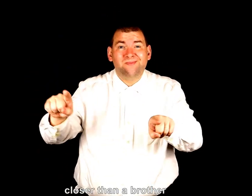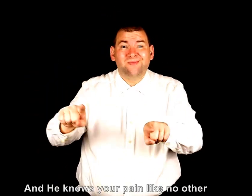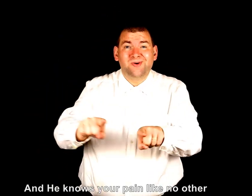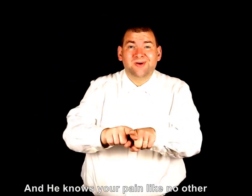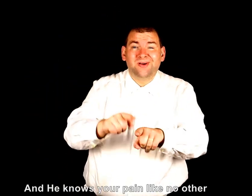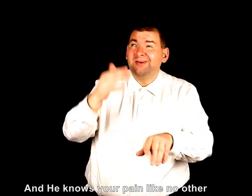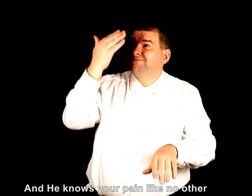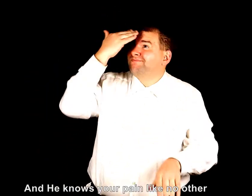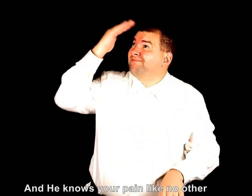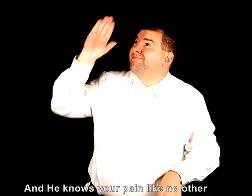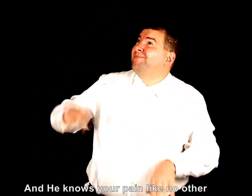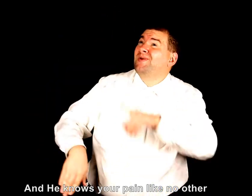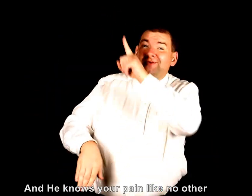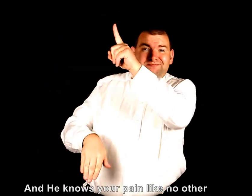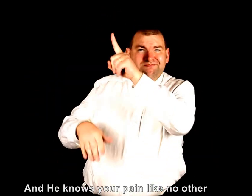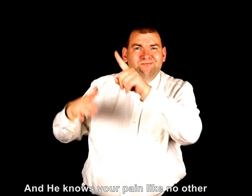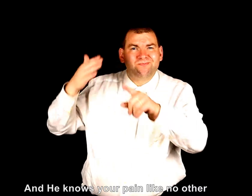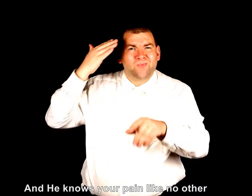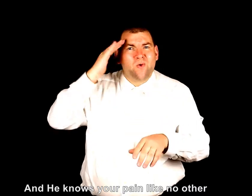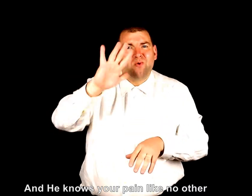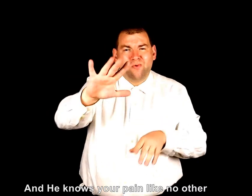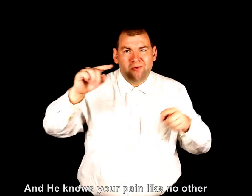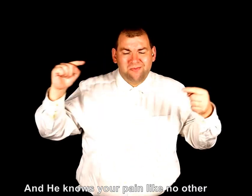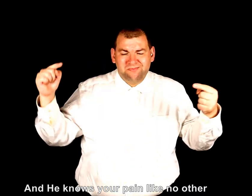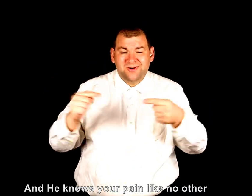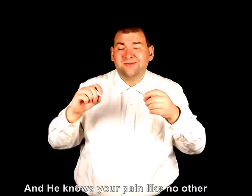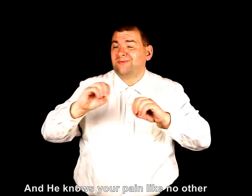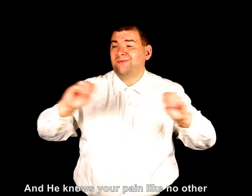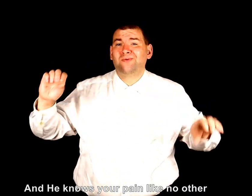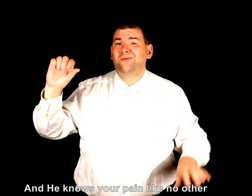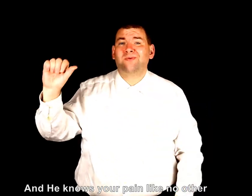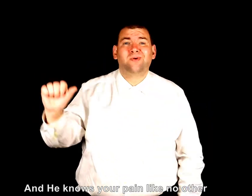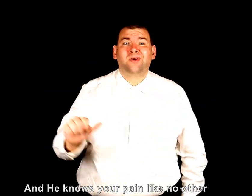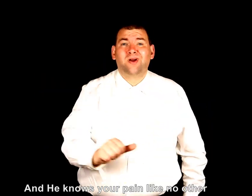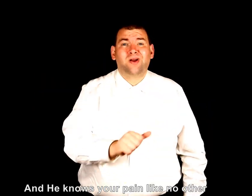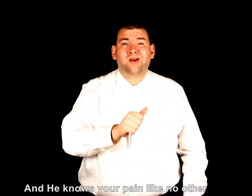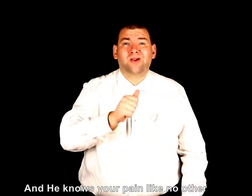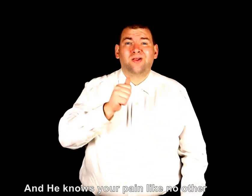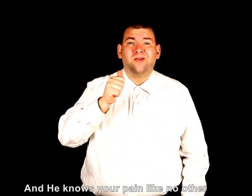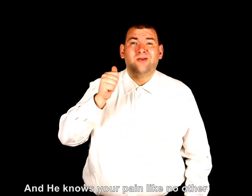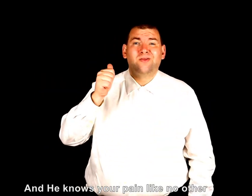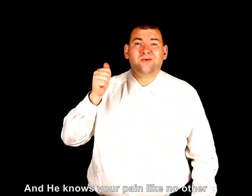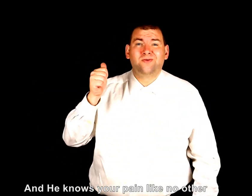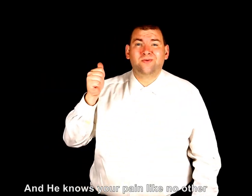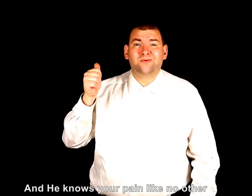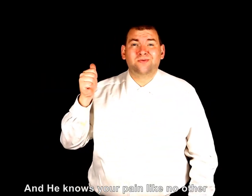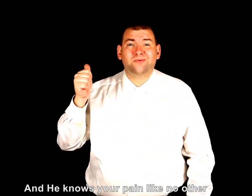And He knows your pain like no other